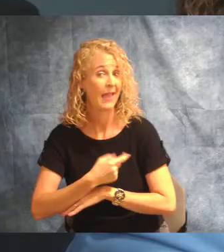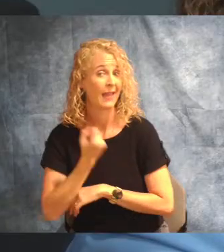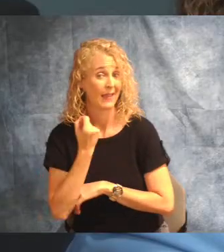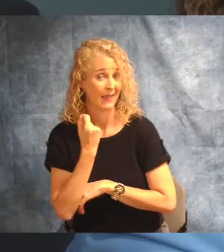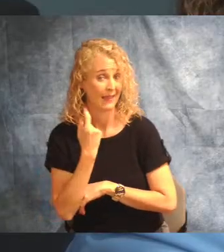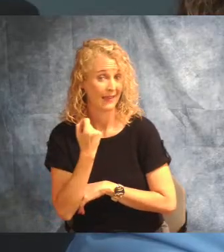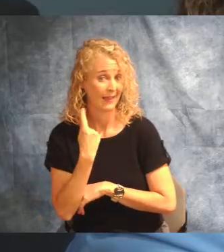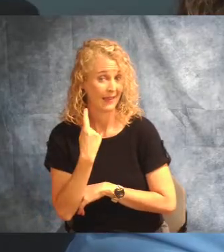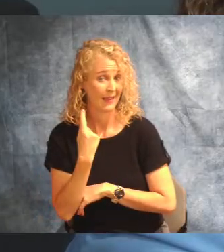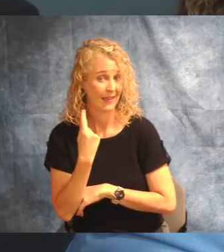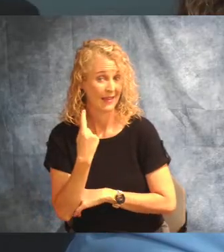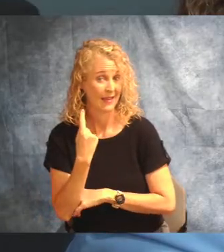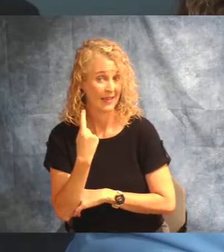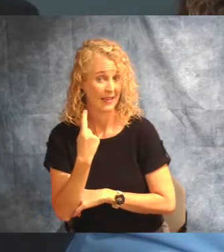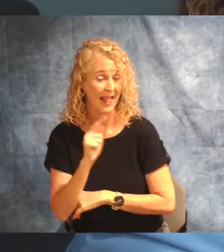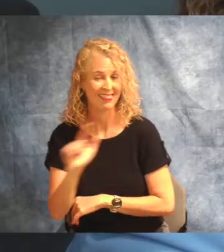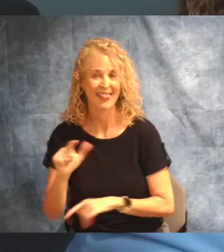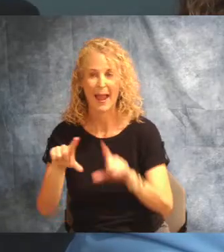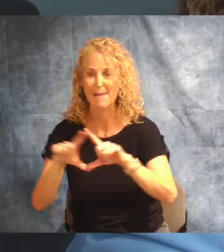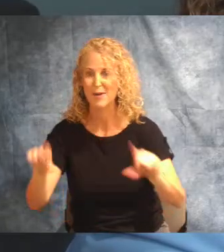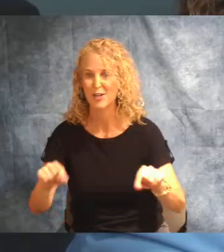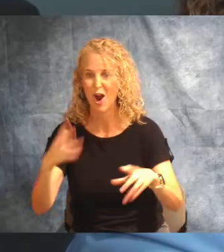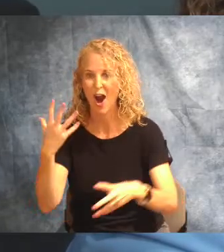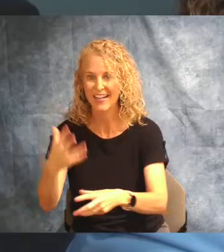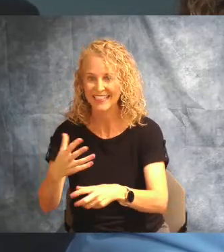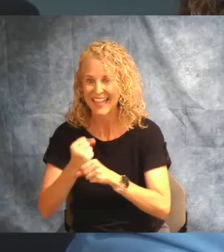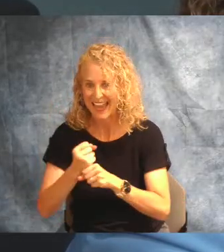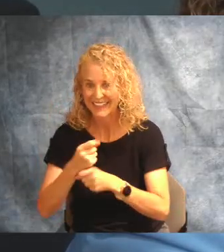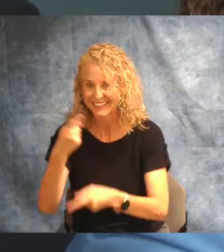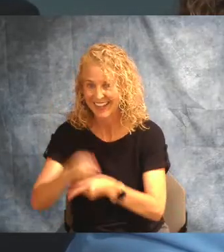I want everybody get their library cards. We're going to have a major push for library cards. So,